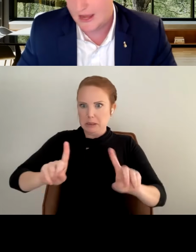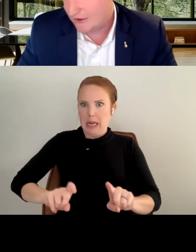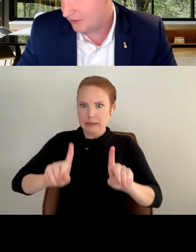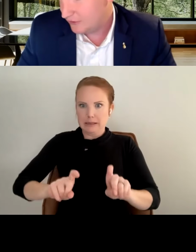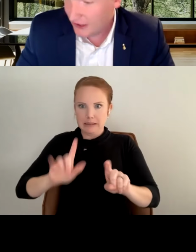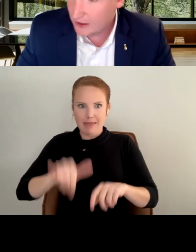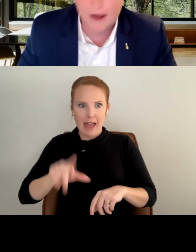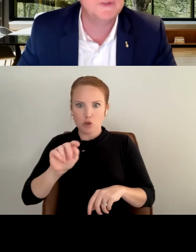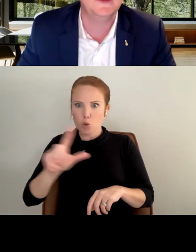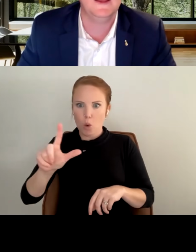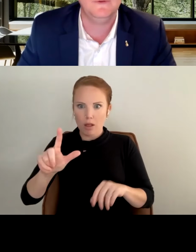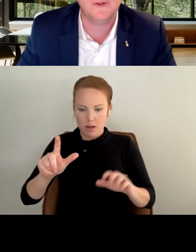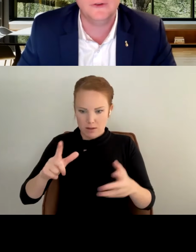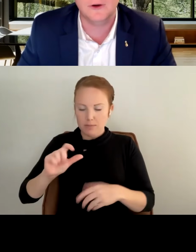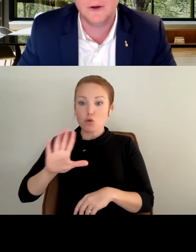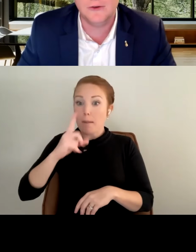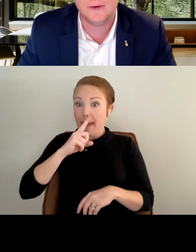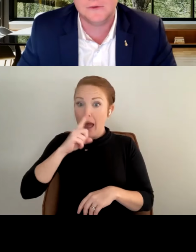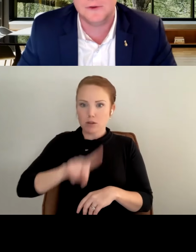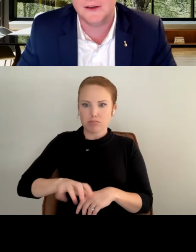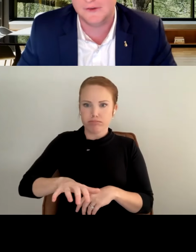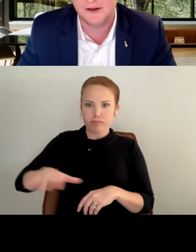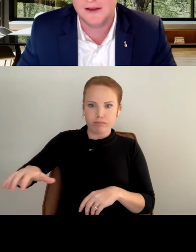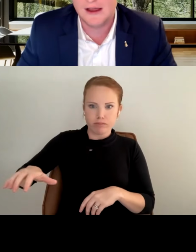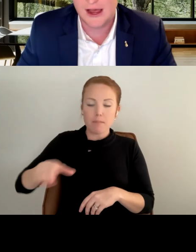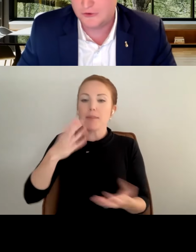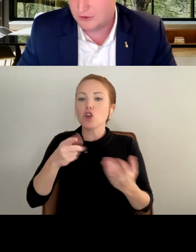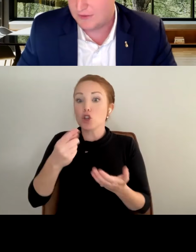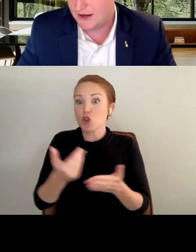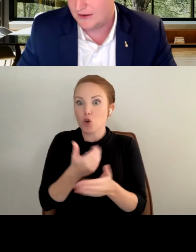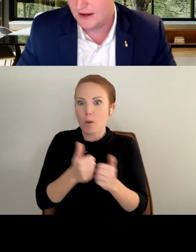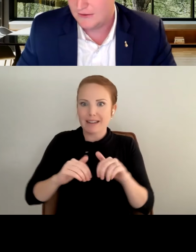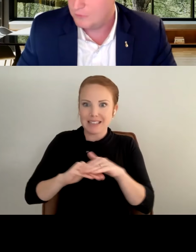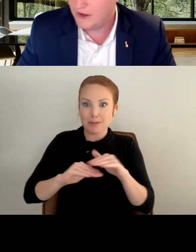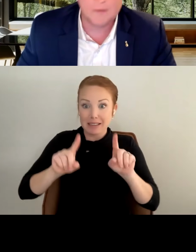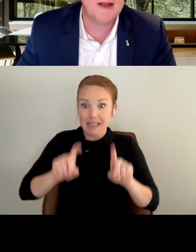And just set your mouse aside, for those who are new to accessibility testing, I truly mean putting